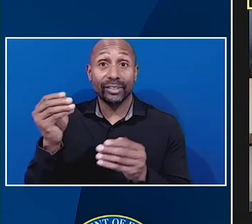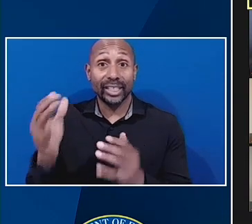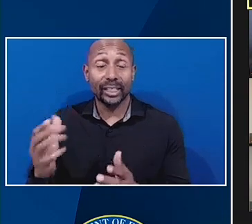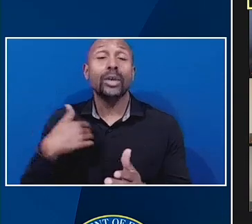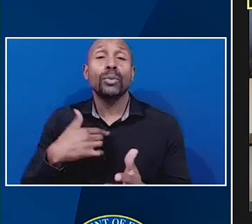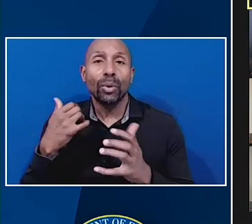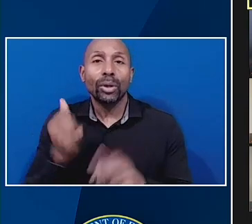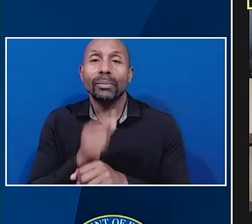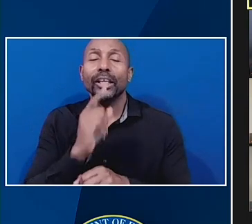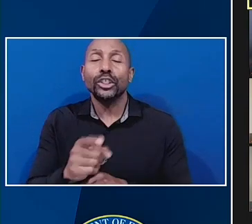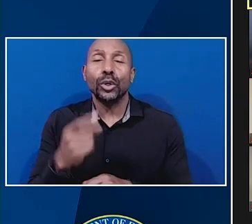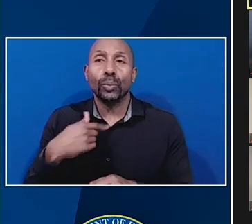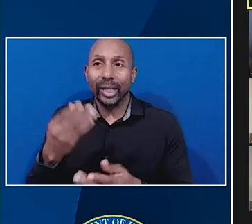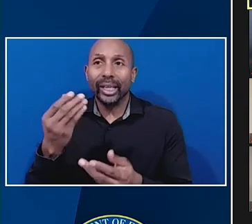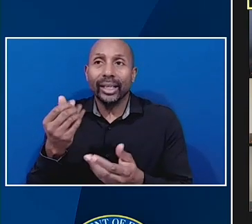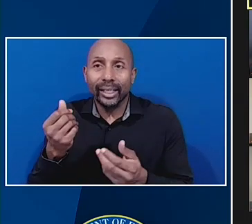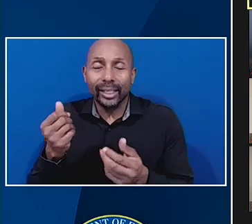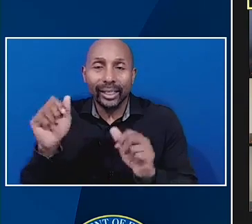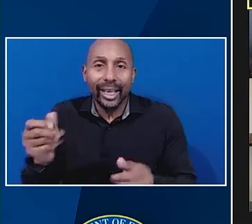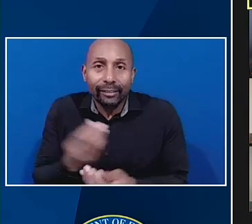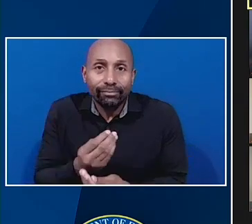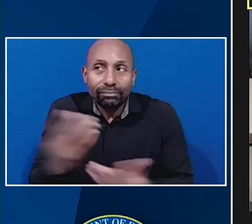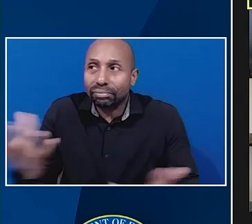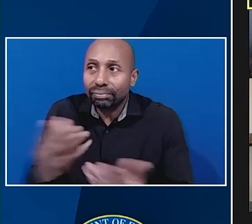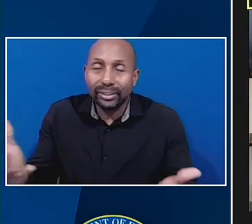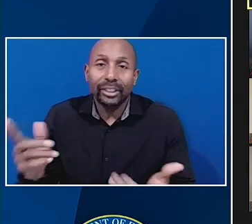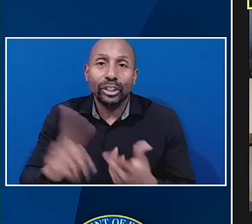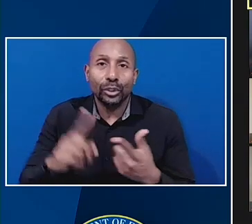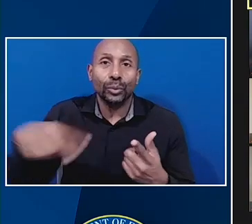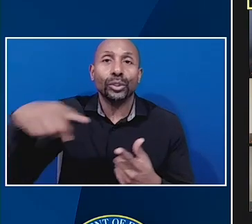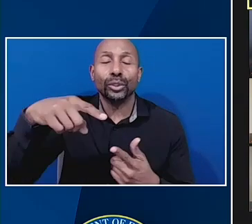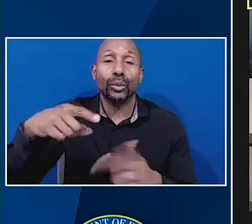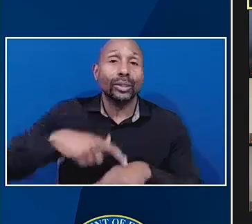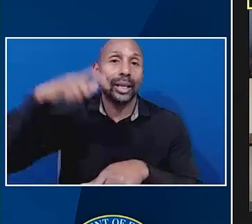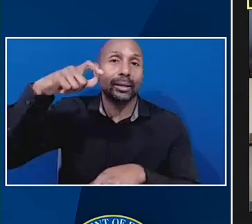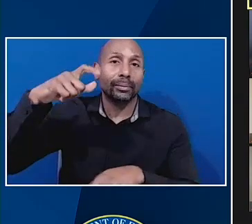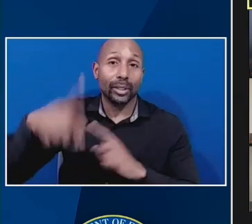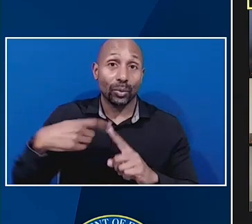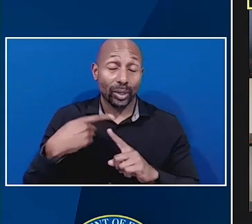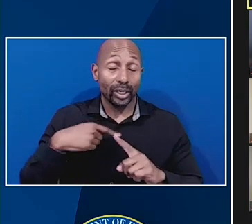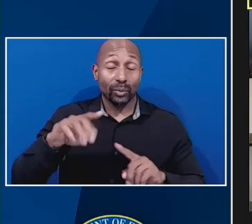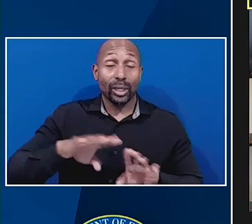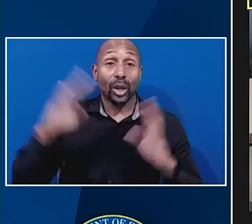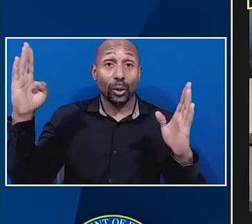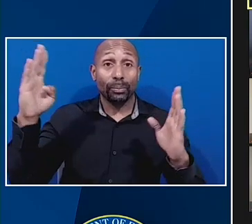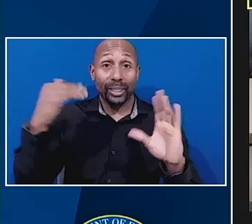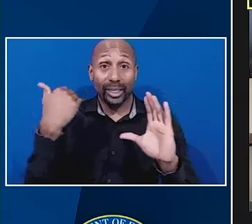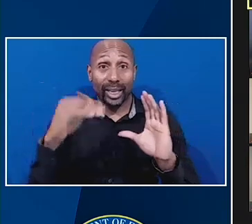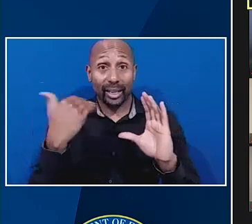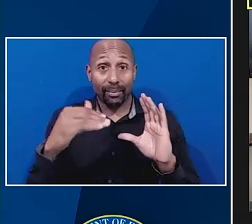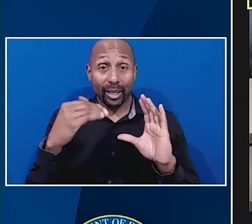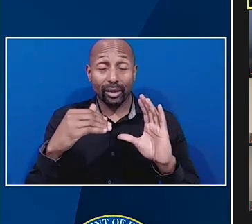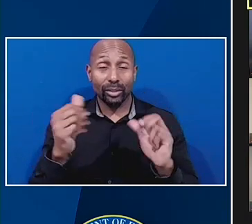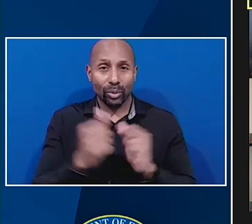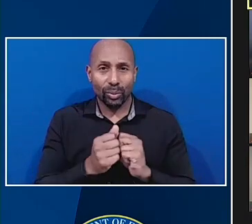as possible to you and when we open our emails and we have, you know, numerous different ones, we want to make sure that